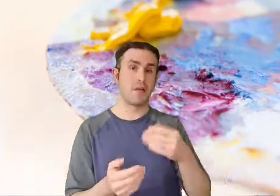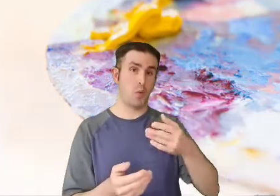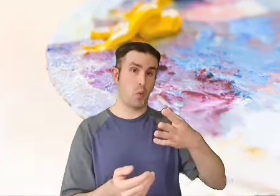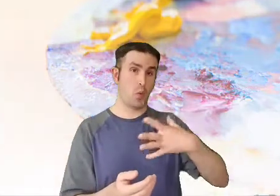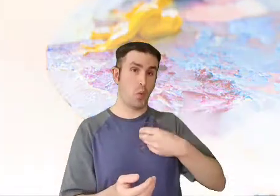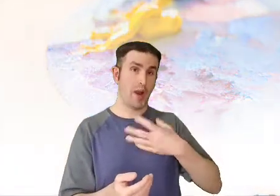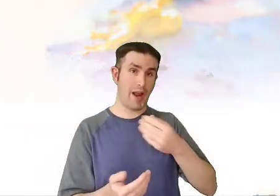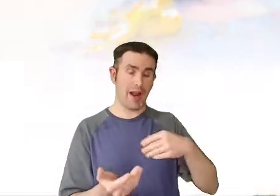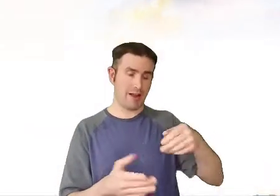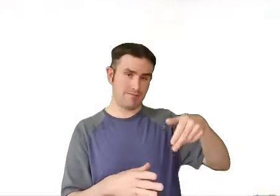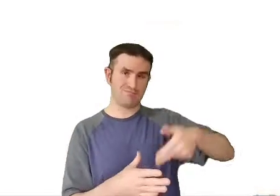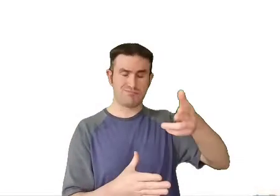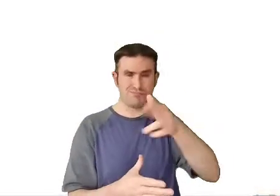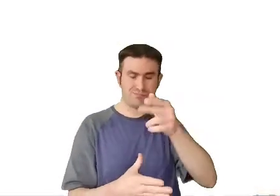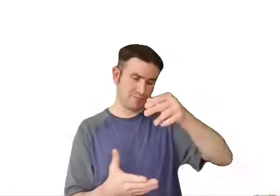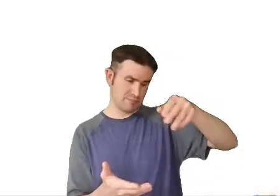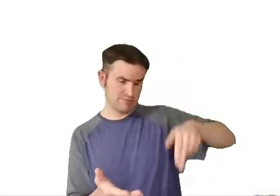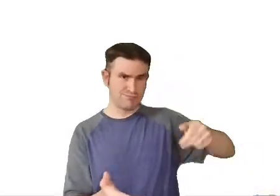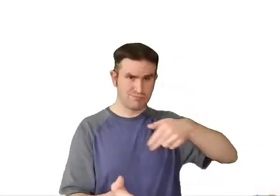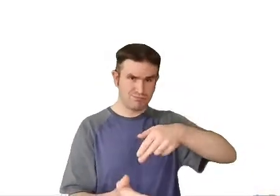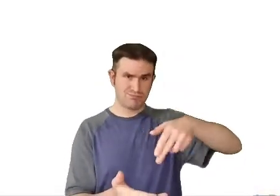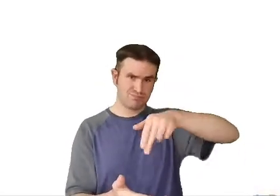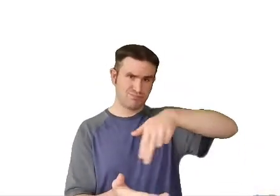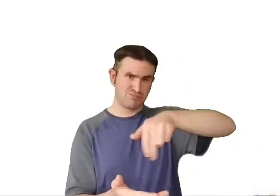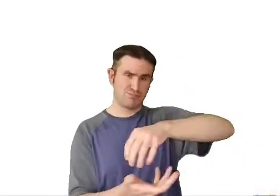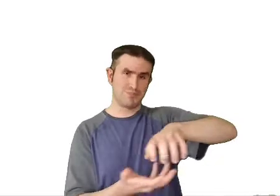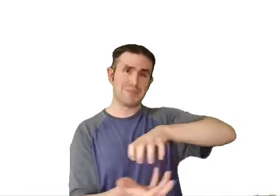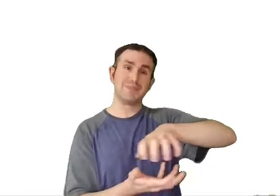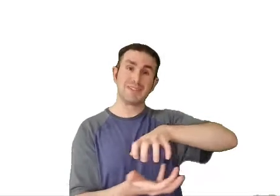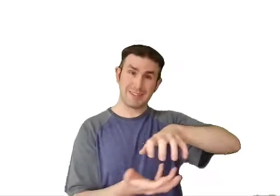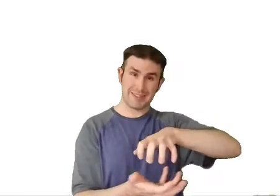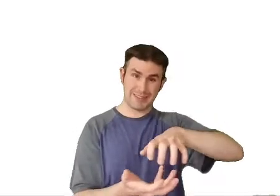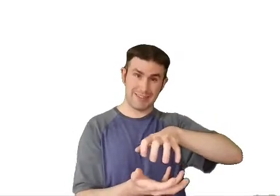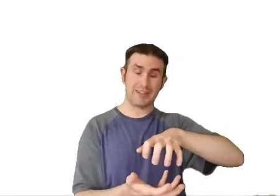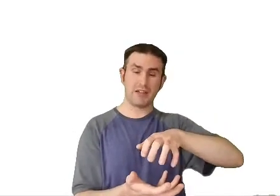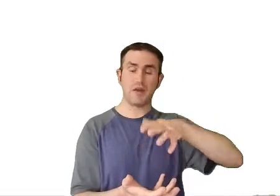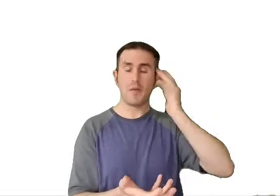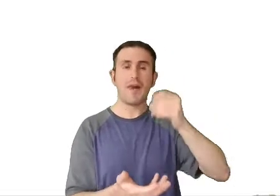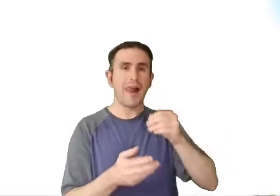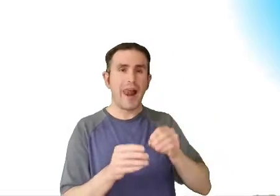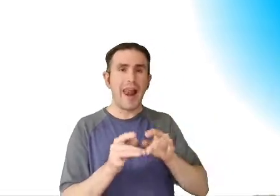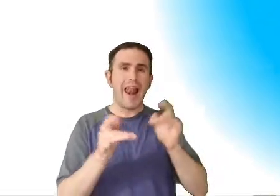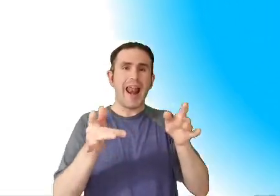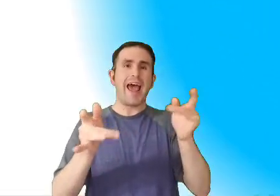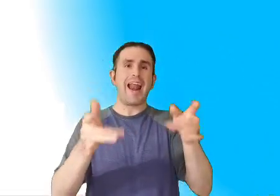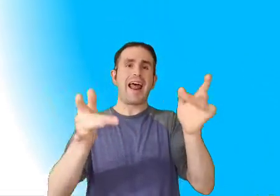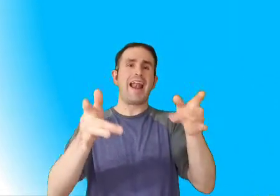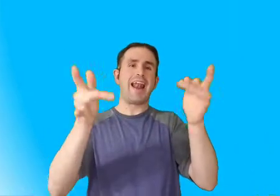add white. Like, if you're working with a paintbrush, you just mix a little bit of white into your hue, your color that you've chosen,